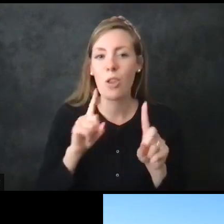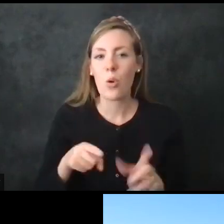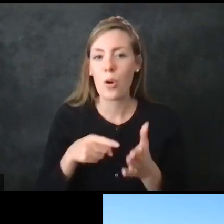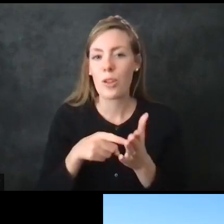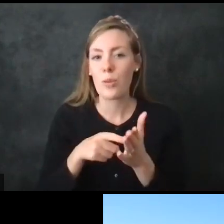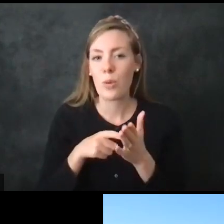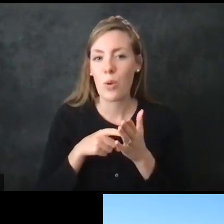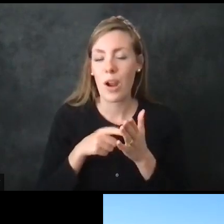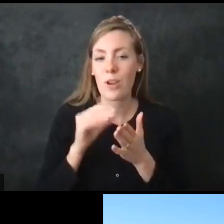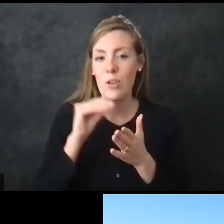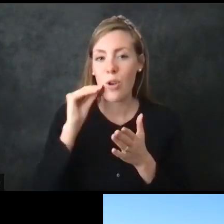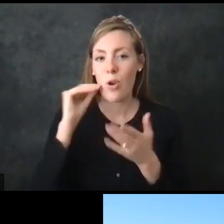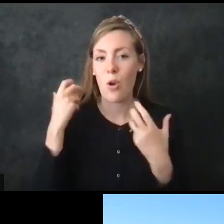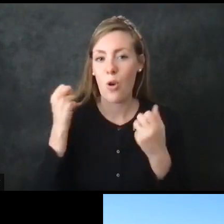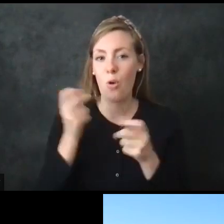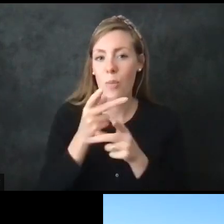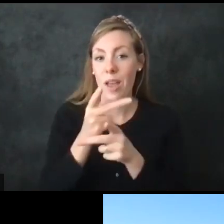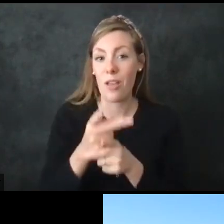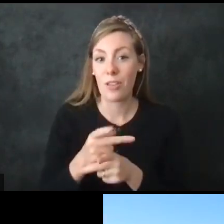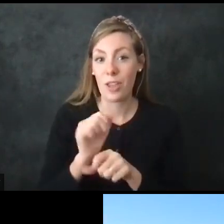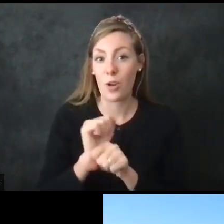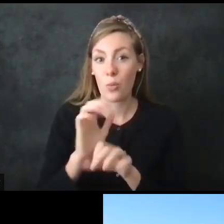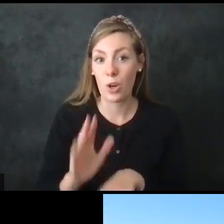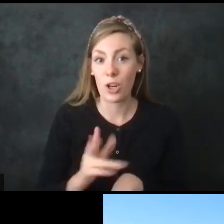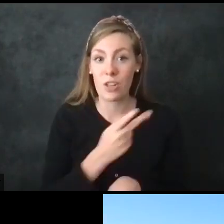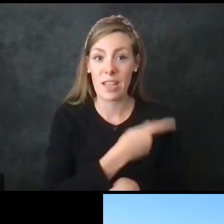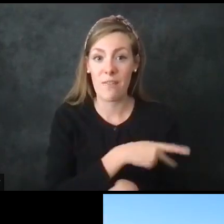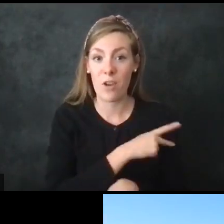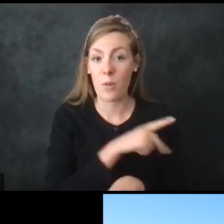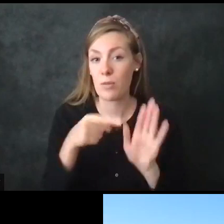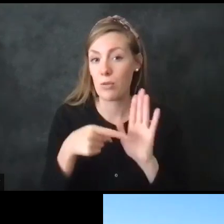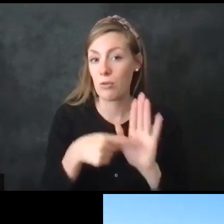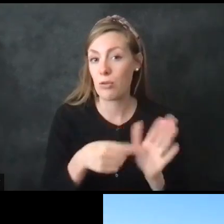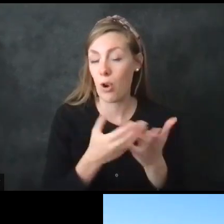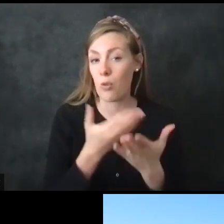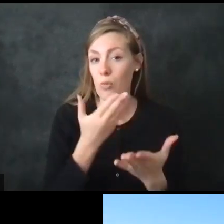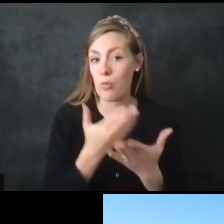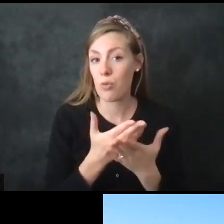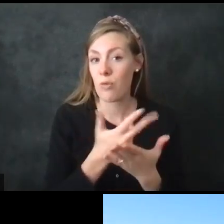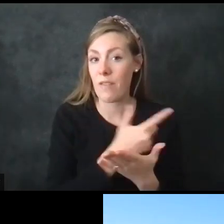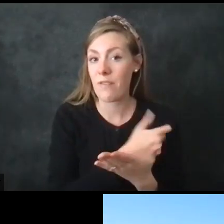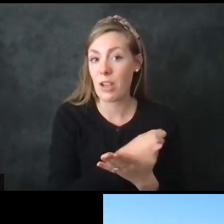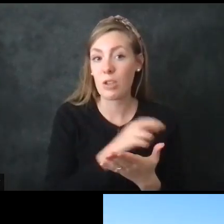workers and pharmacists to show proof of vaccination or submit to regular testing.